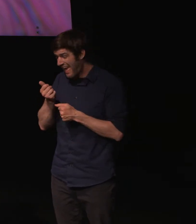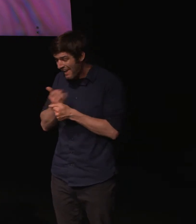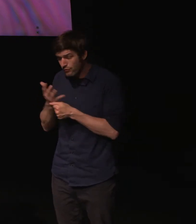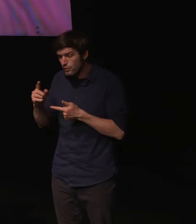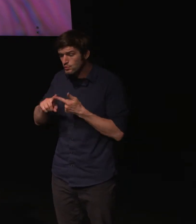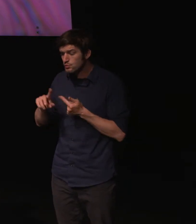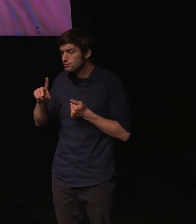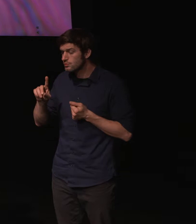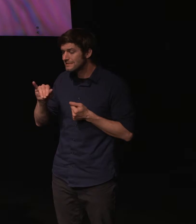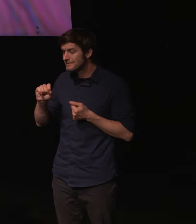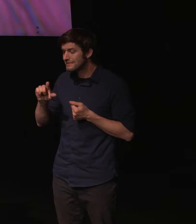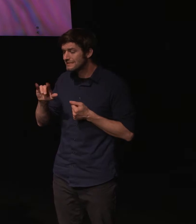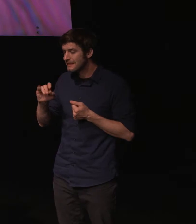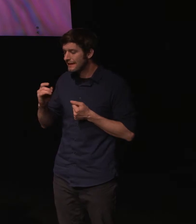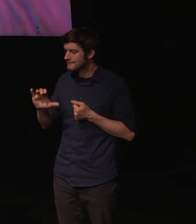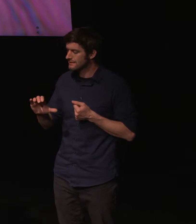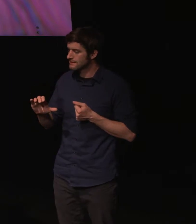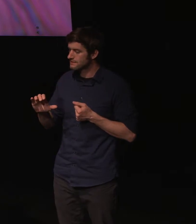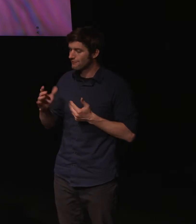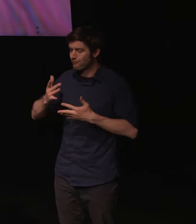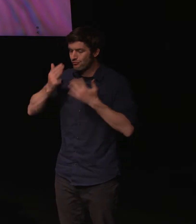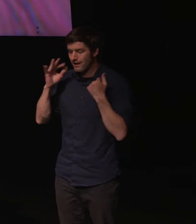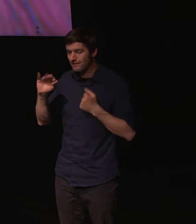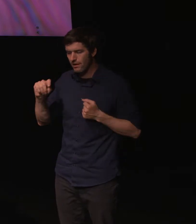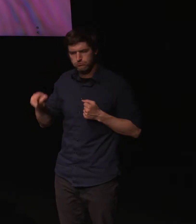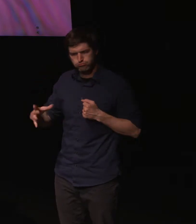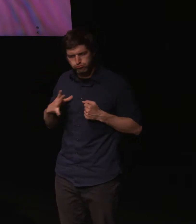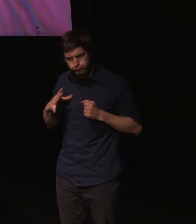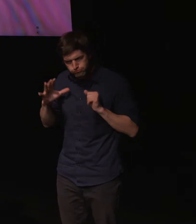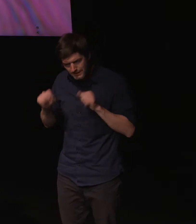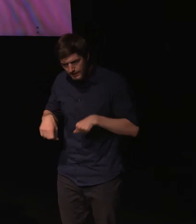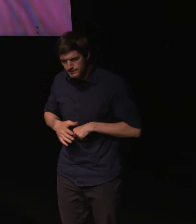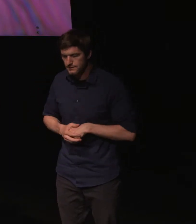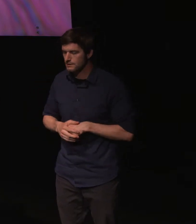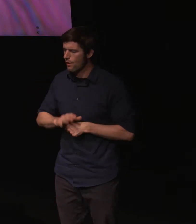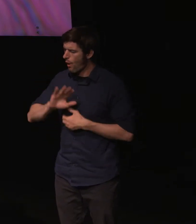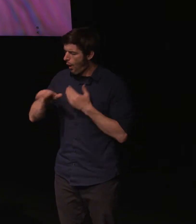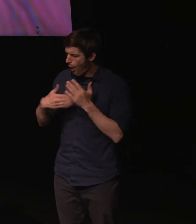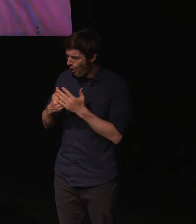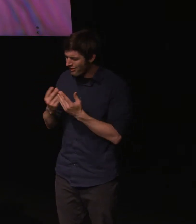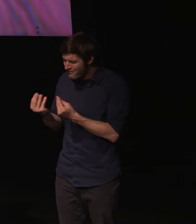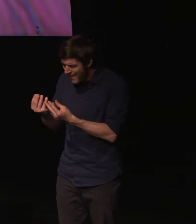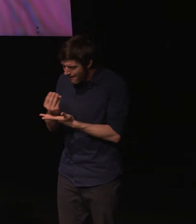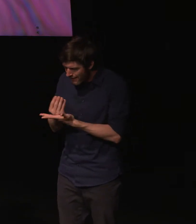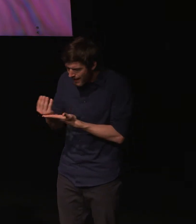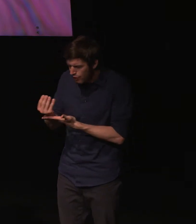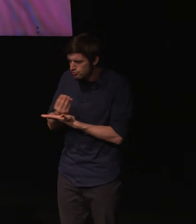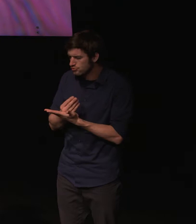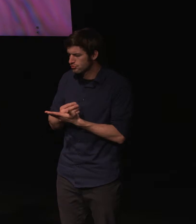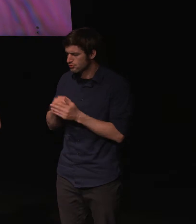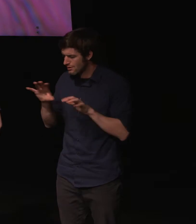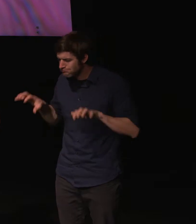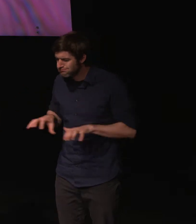We realized that some of the flashing elements, all that wonderful game juice, the developers, especially indie devs, like to put in.